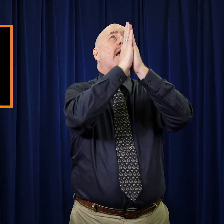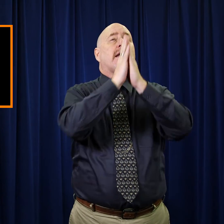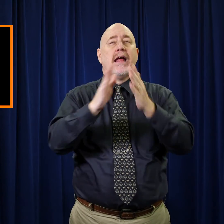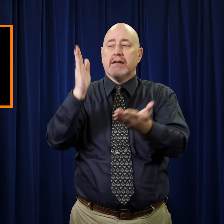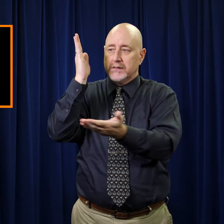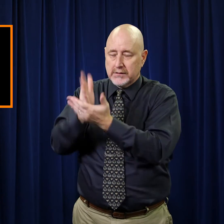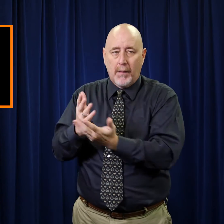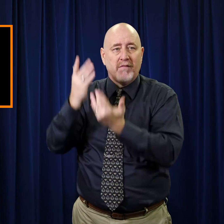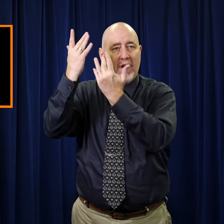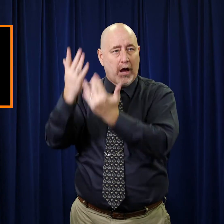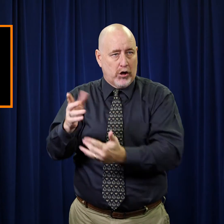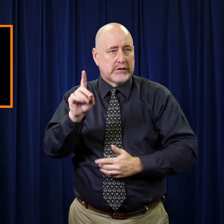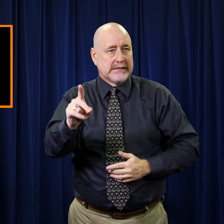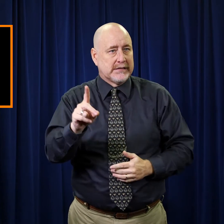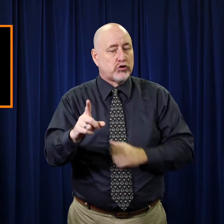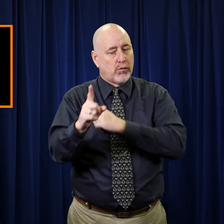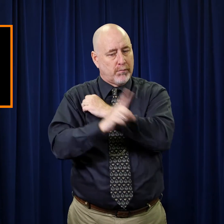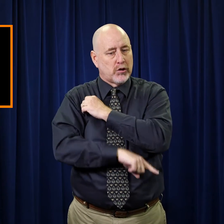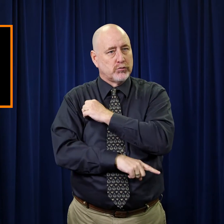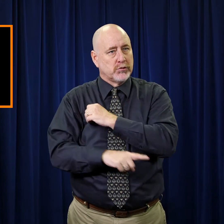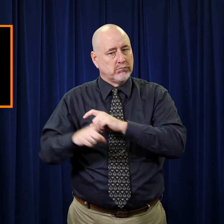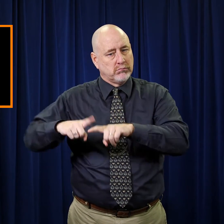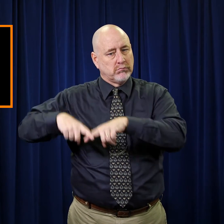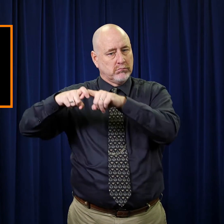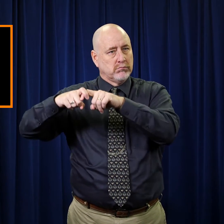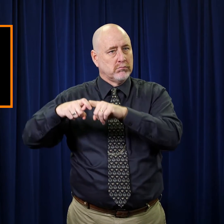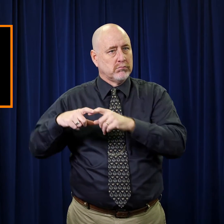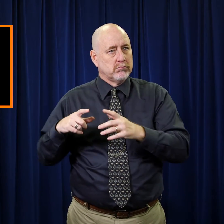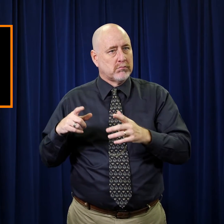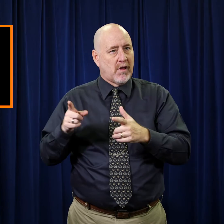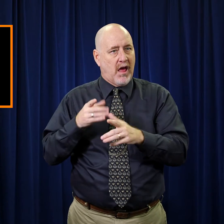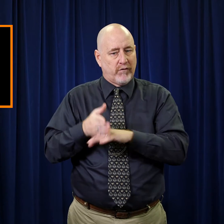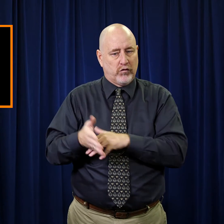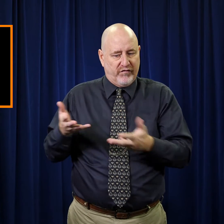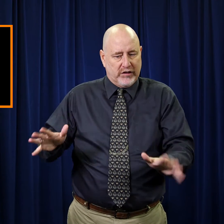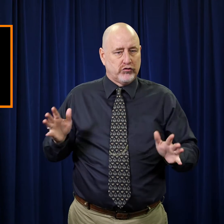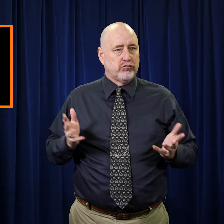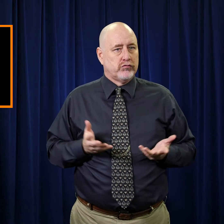prayed to the Lord the fire was quenched and so the punishment was exerted and